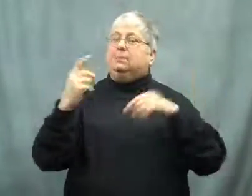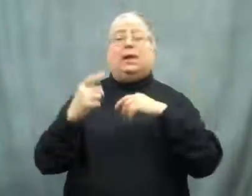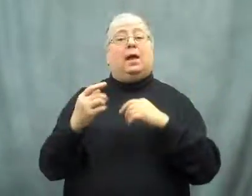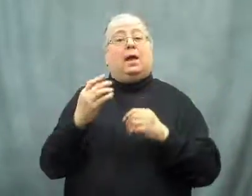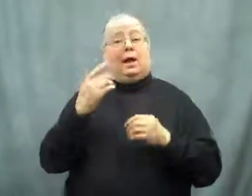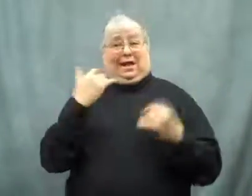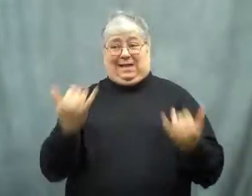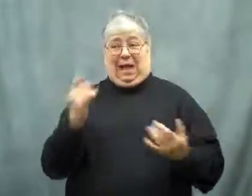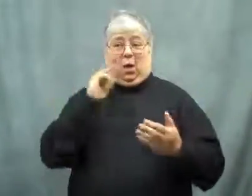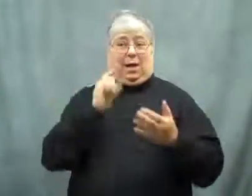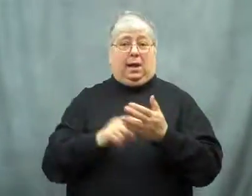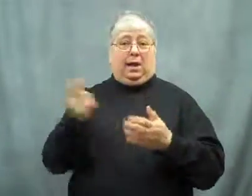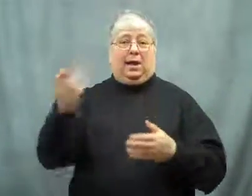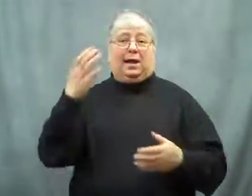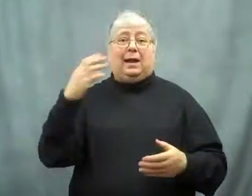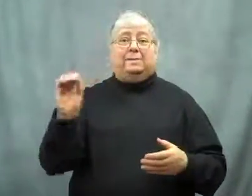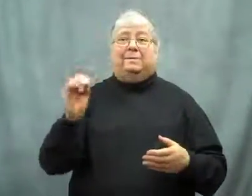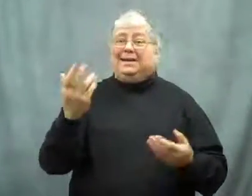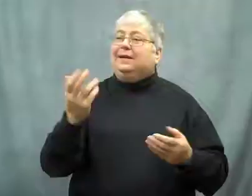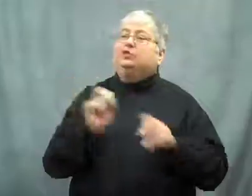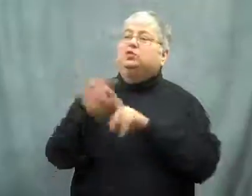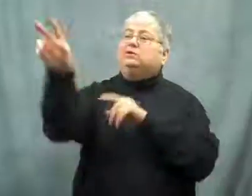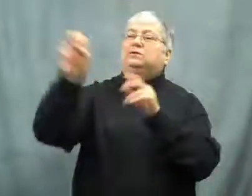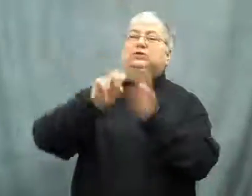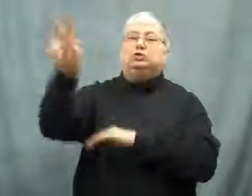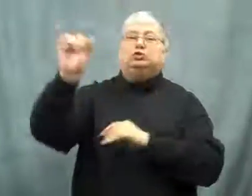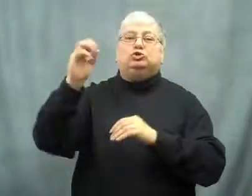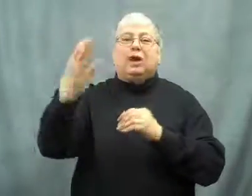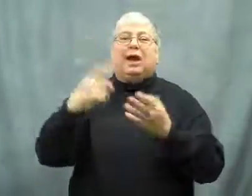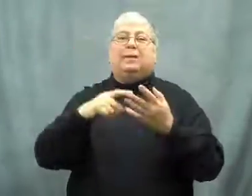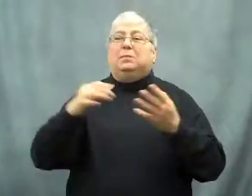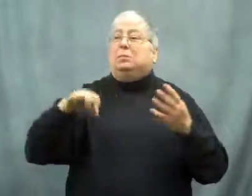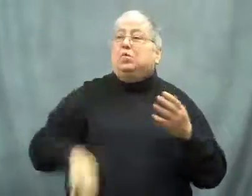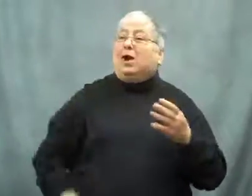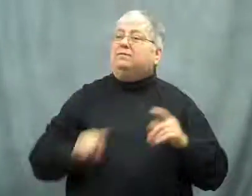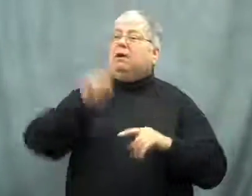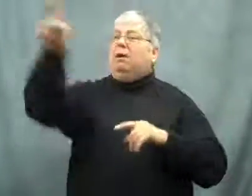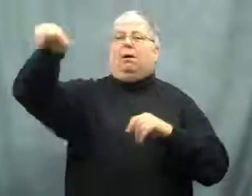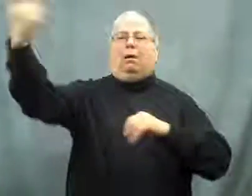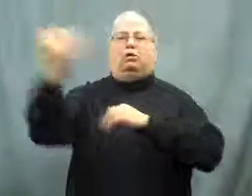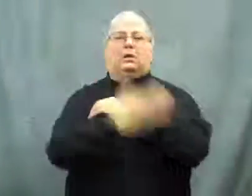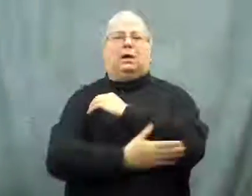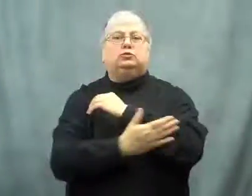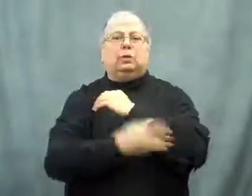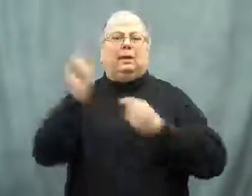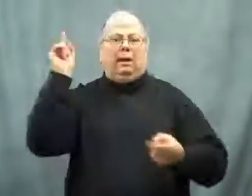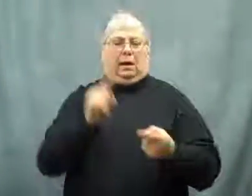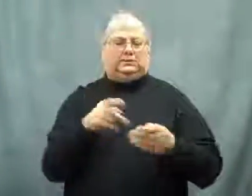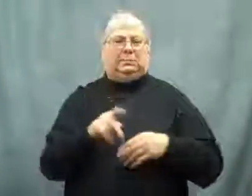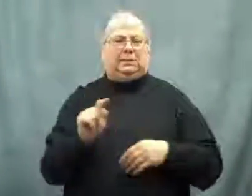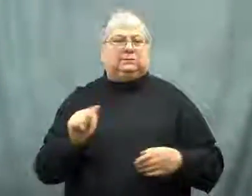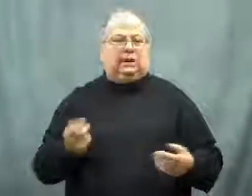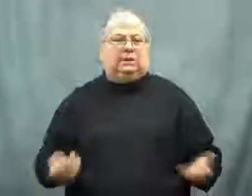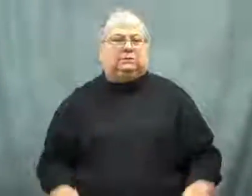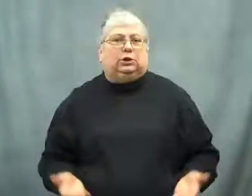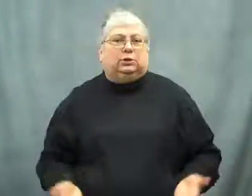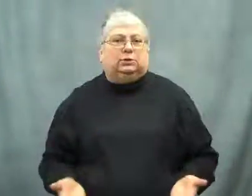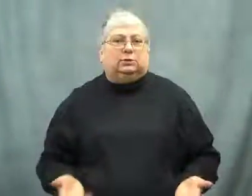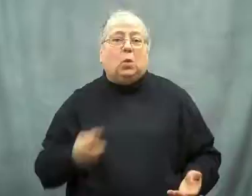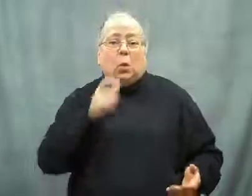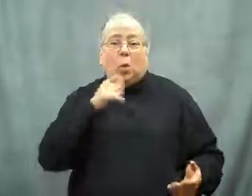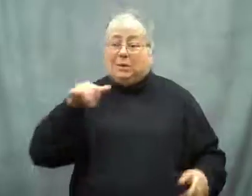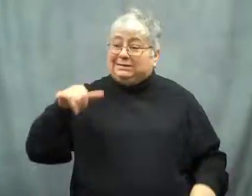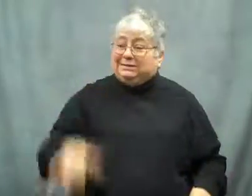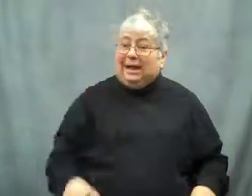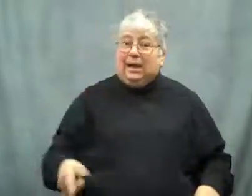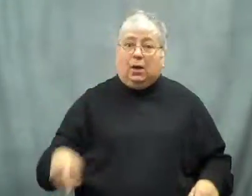Companies that export jobs overseas are making profits